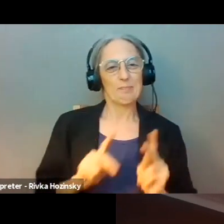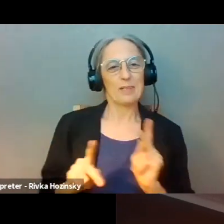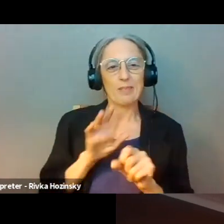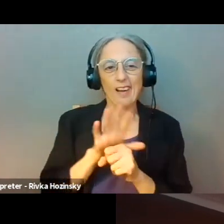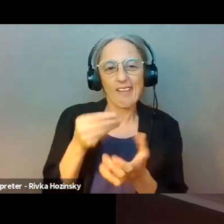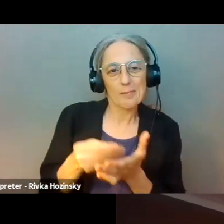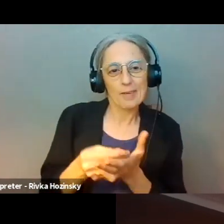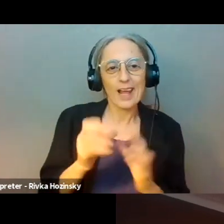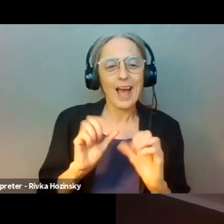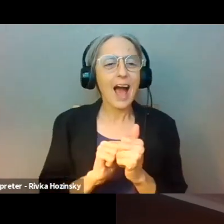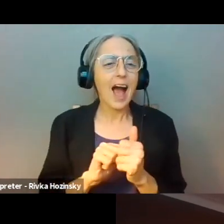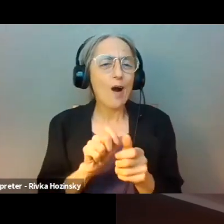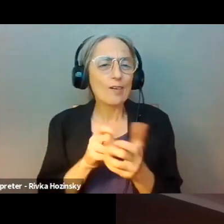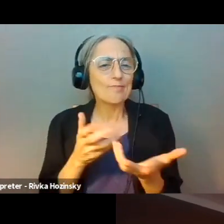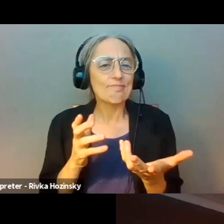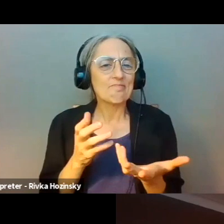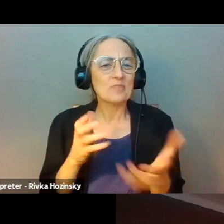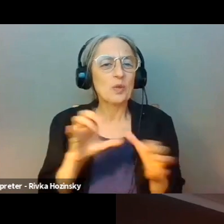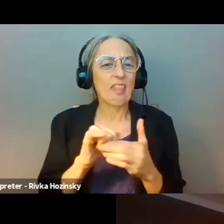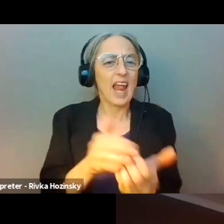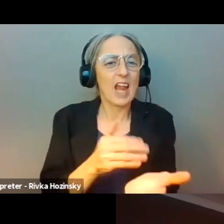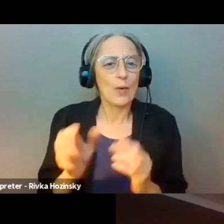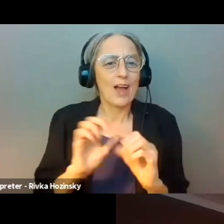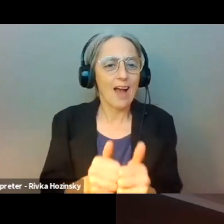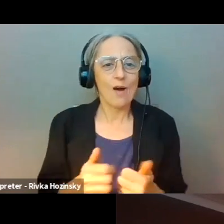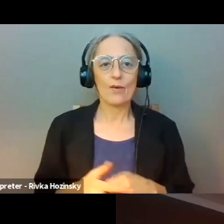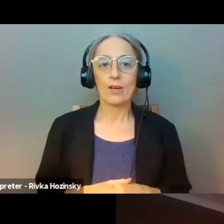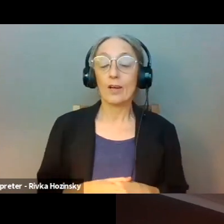I think it kind of depends on your content. I think that's a big part of it.